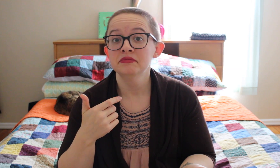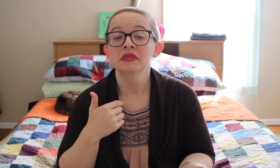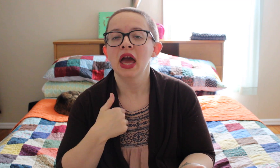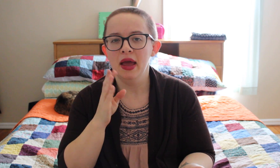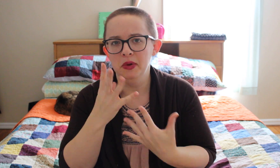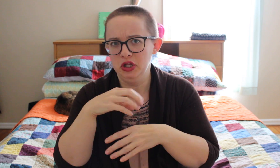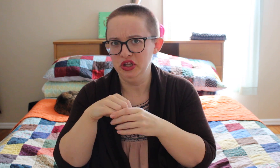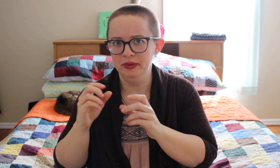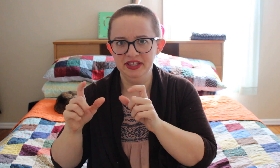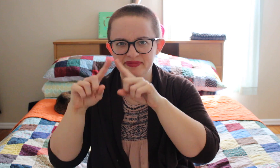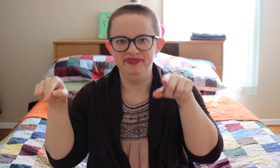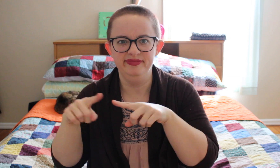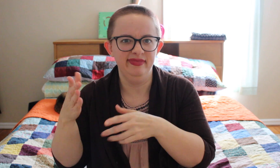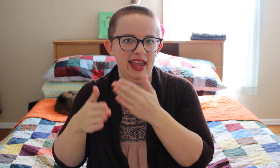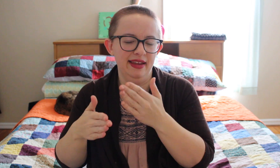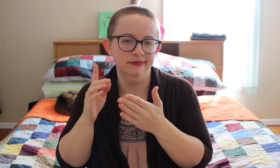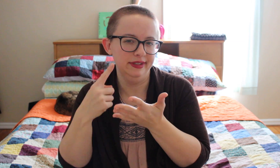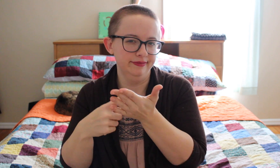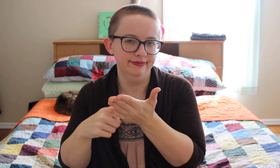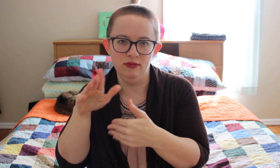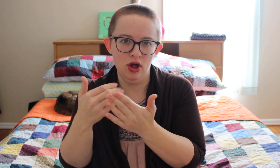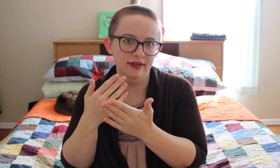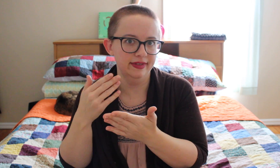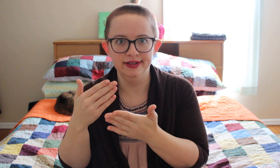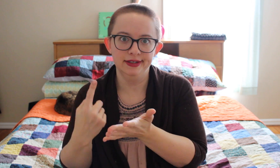pro for cloth diapering. I'm include a little screen at the end of this clip